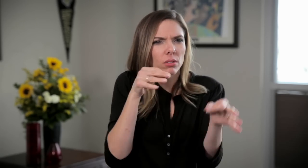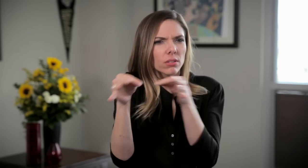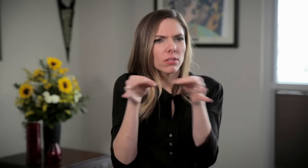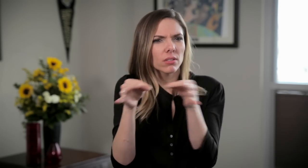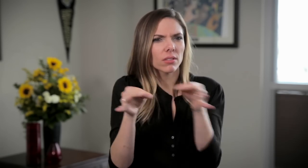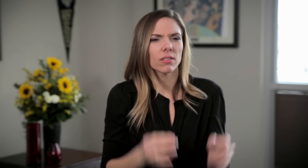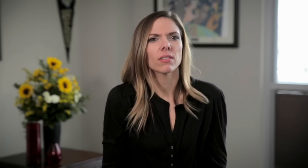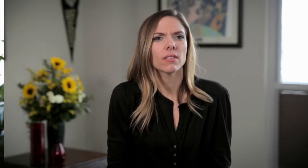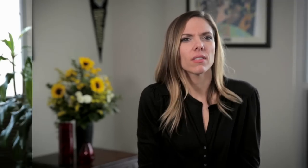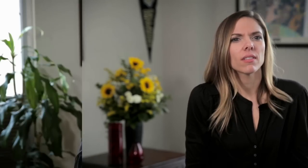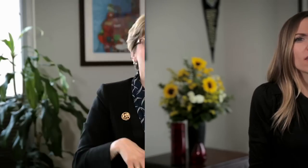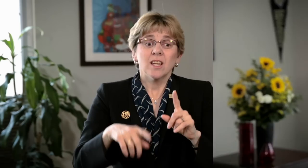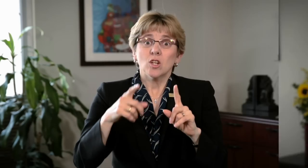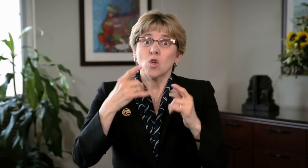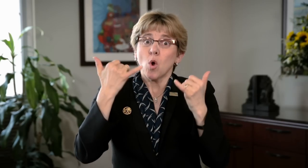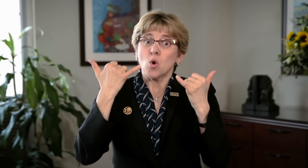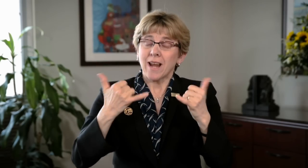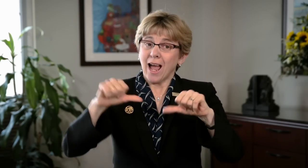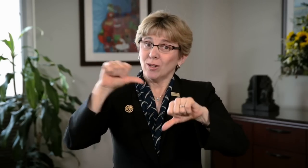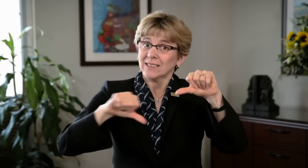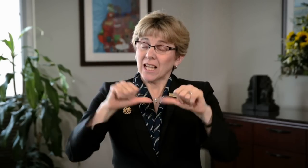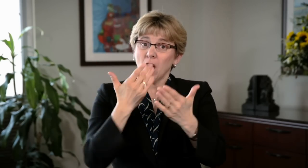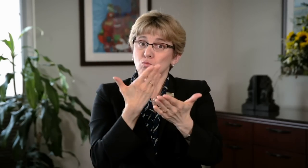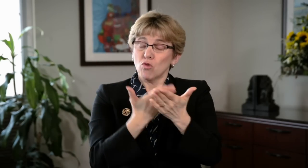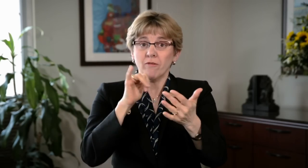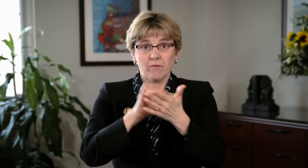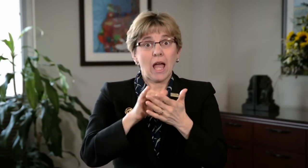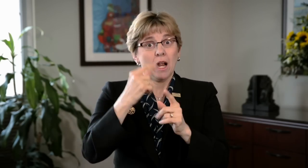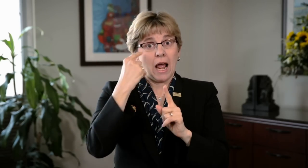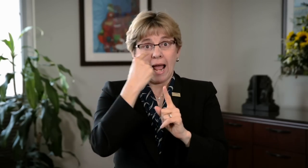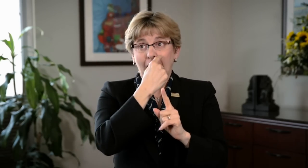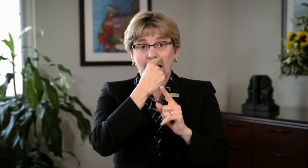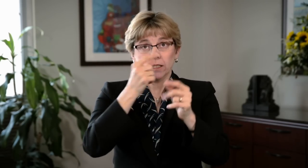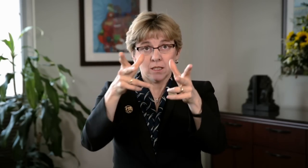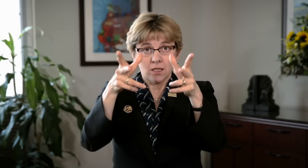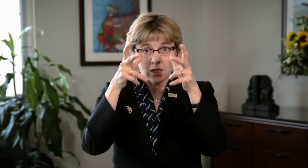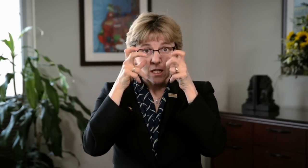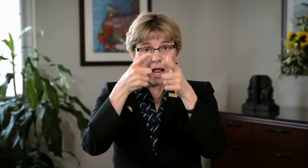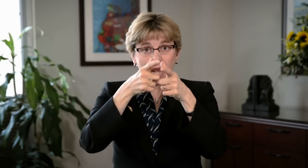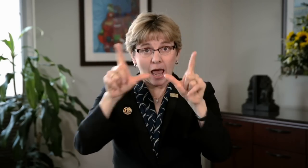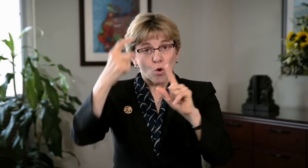Do you mind elaborating? So now, science has proven that the eyes perceive